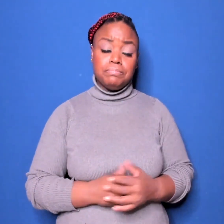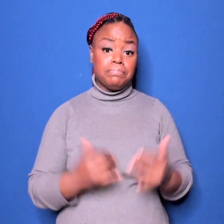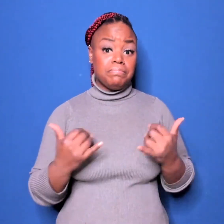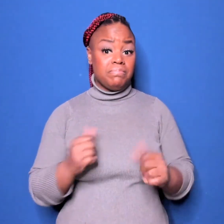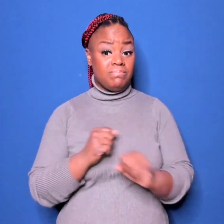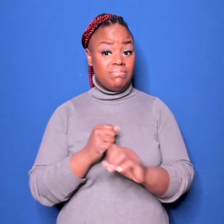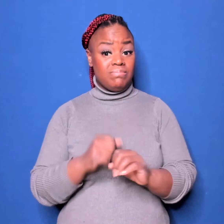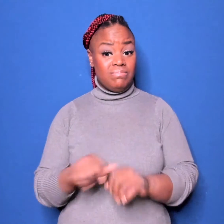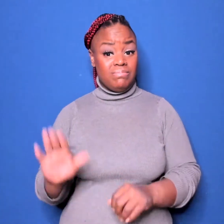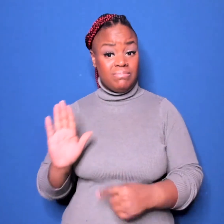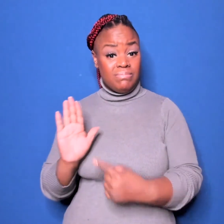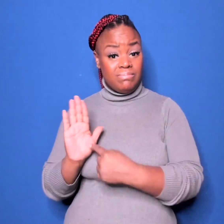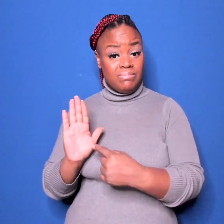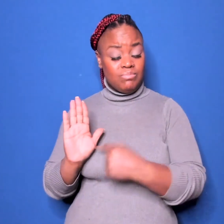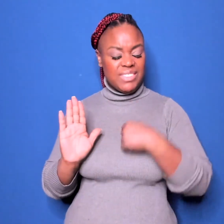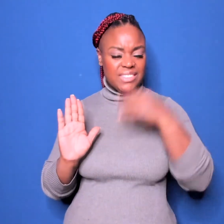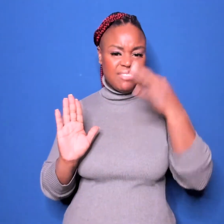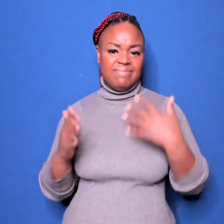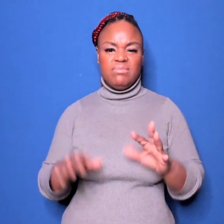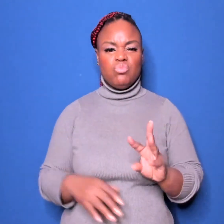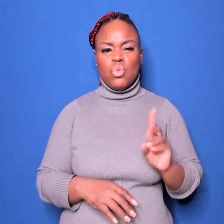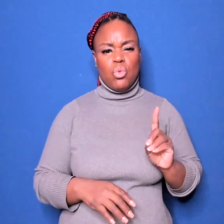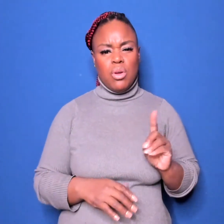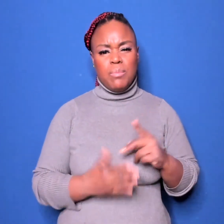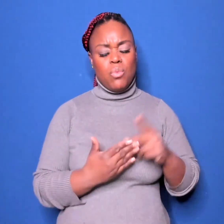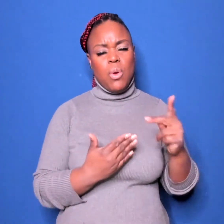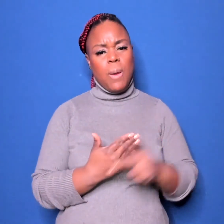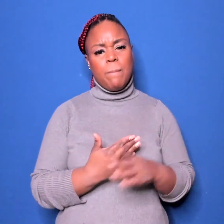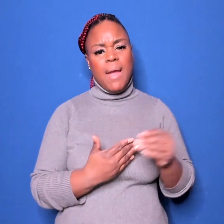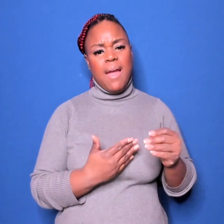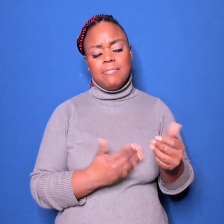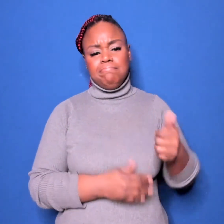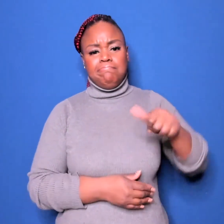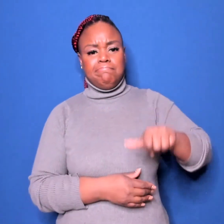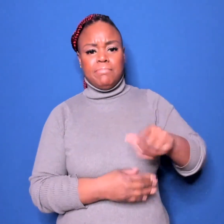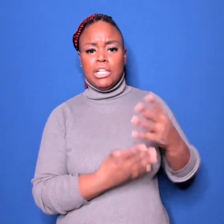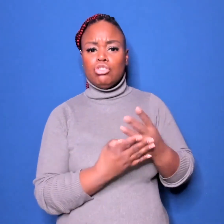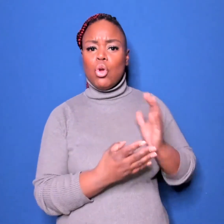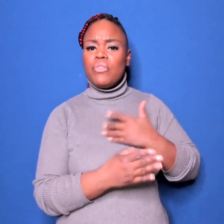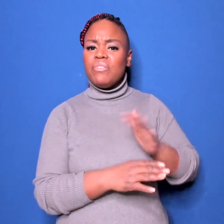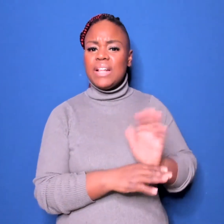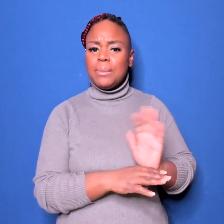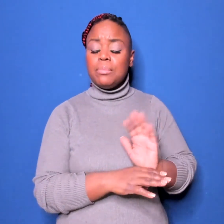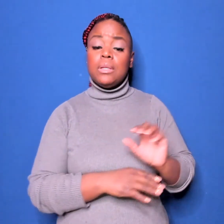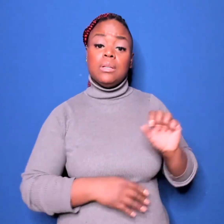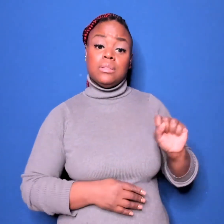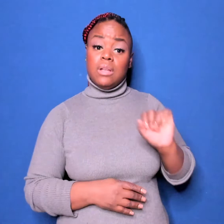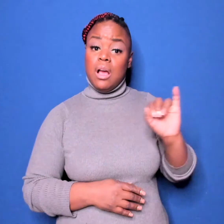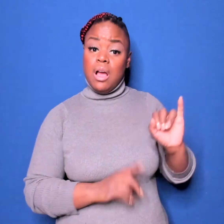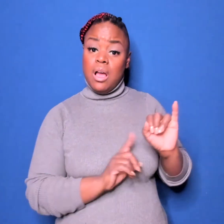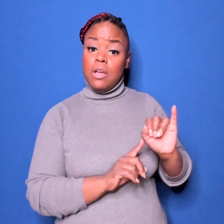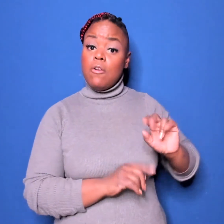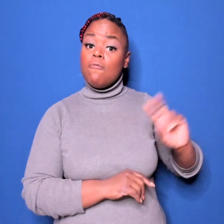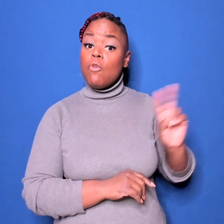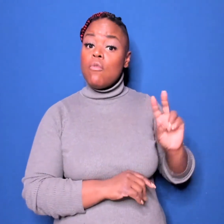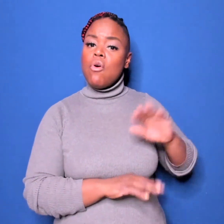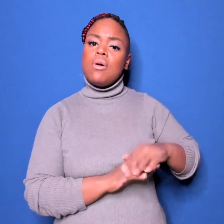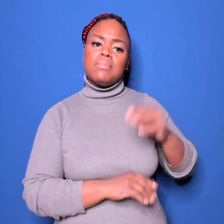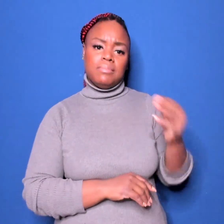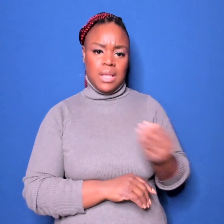As a result of the ad, we have decided to withdraw from the program and decline to screen our film, Sins Invalid, at the Vancouver Queer Film Festival.